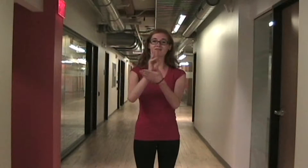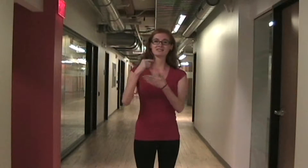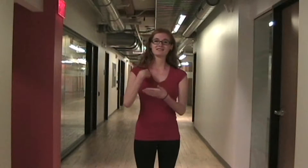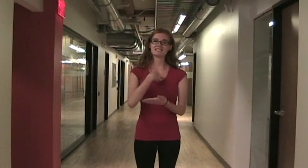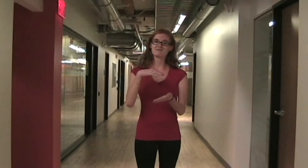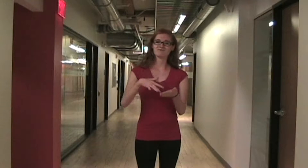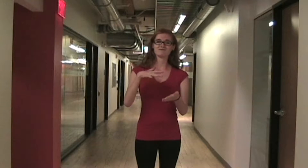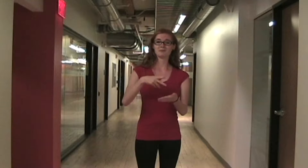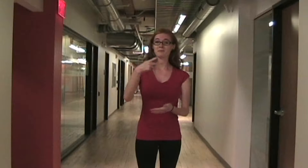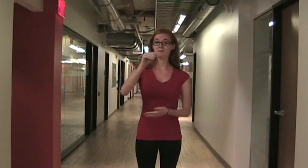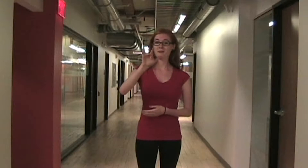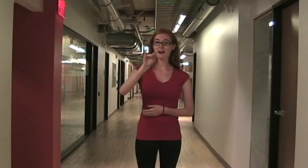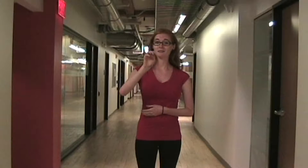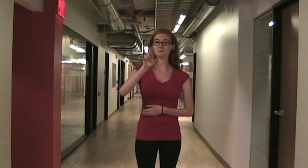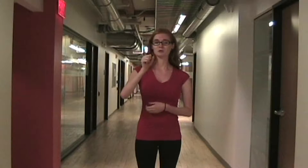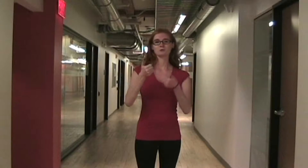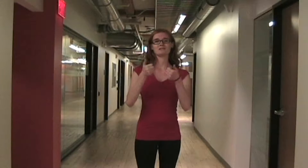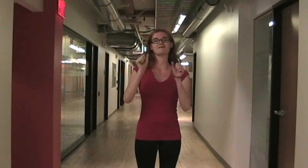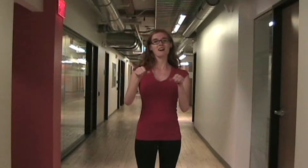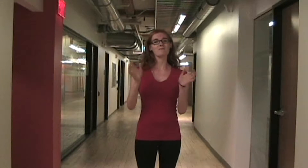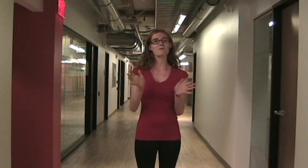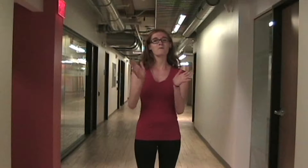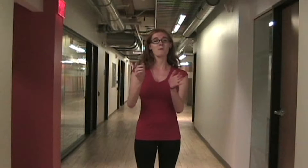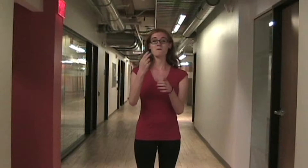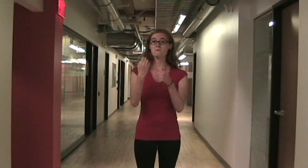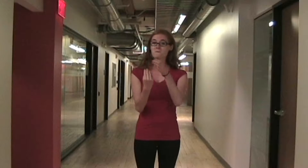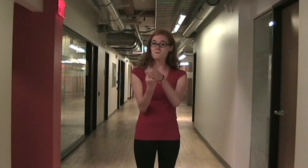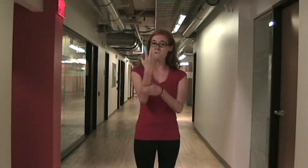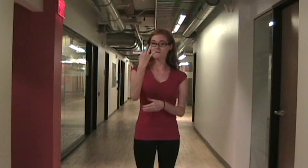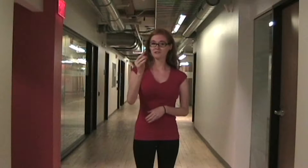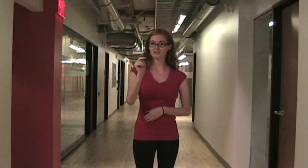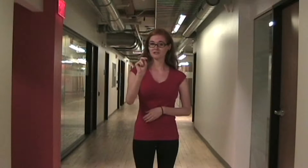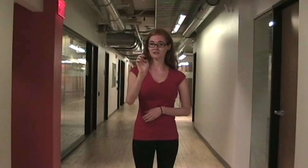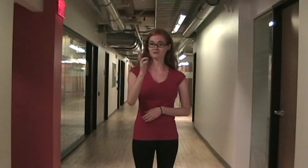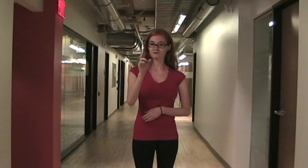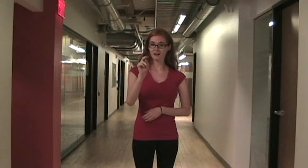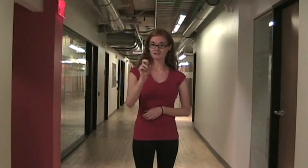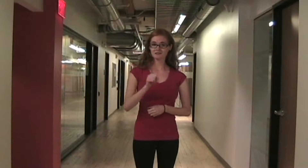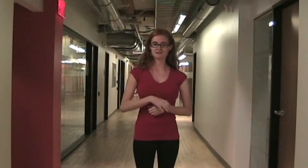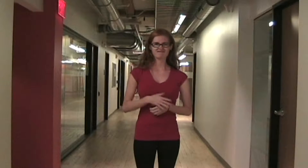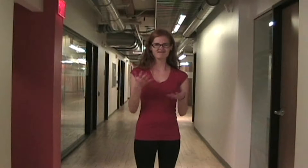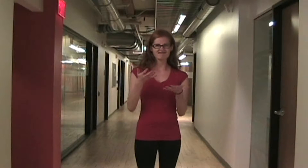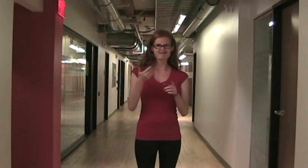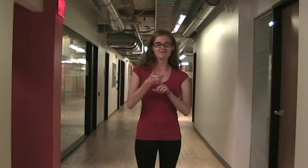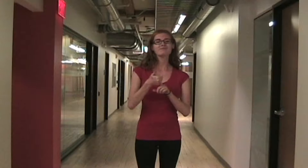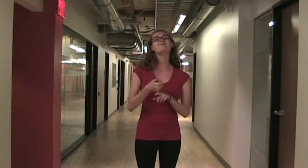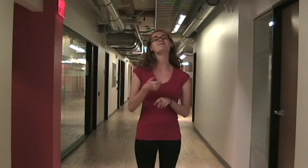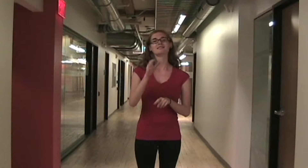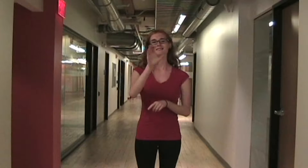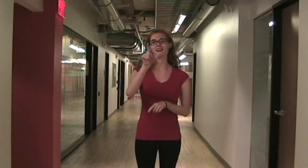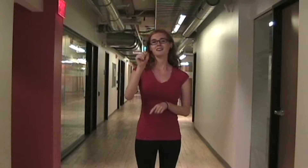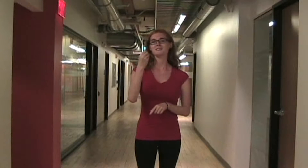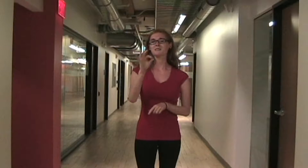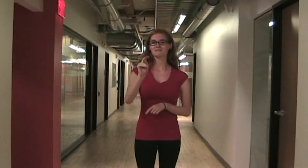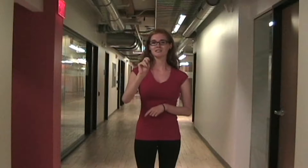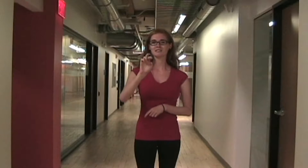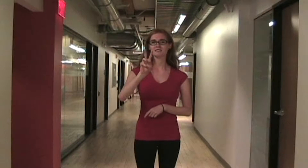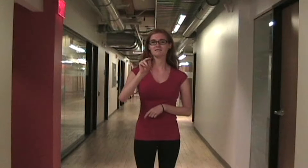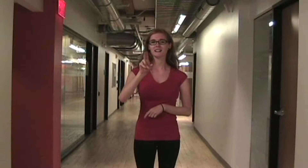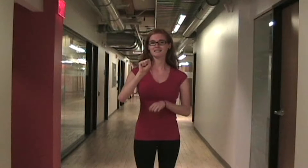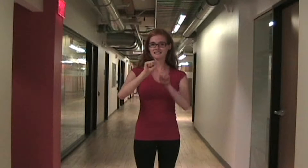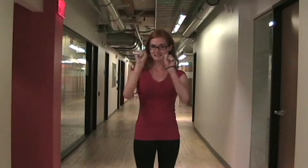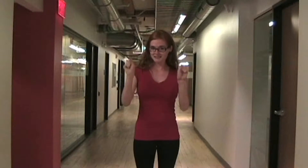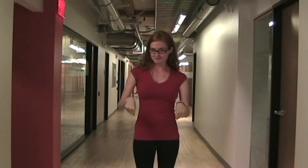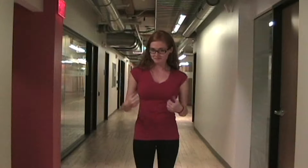For six weeks, we have been studying polymers, which can assist the growth of neurons, the cells of the nervous system.